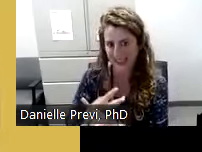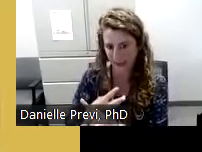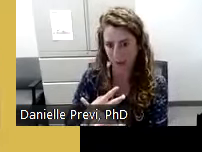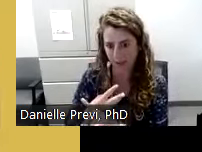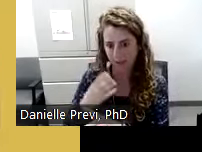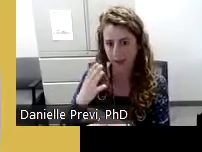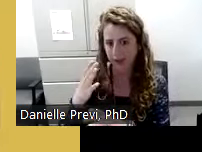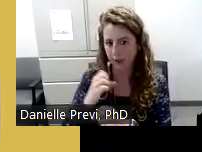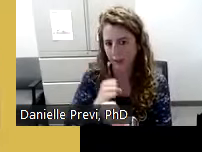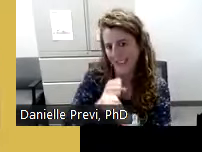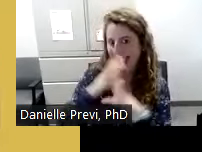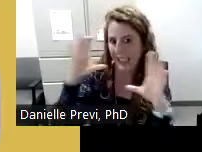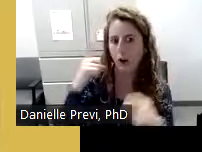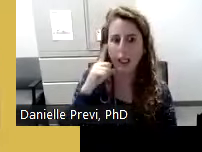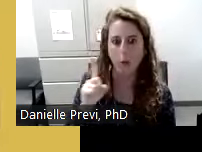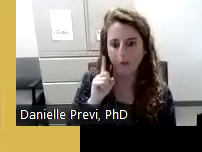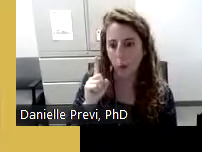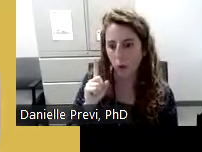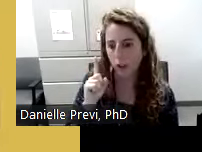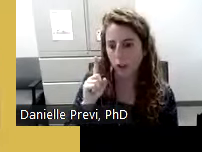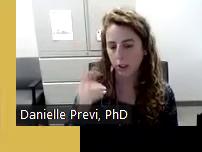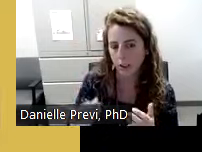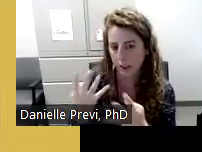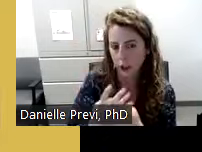So we have a one month, three month, and six months